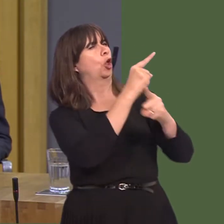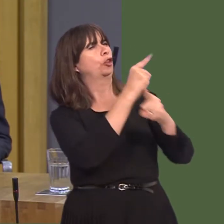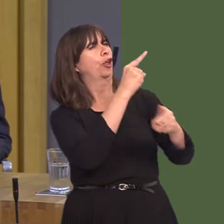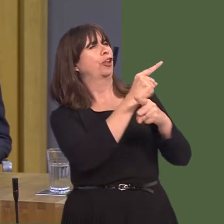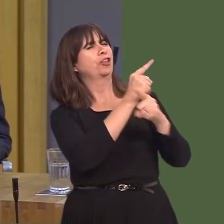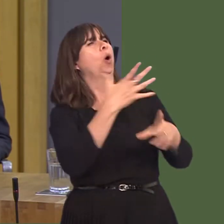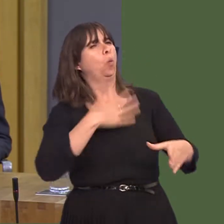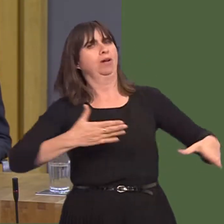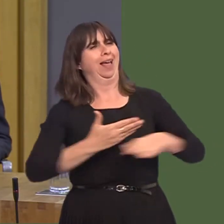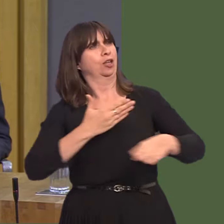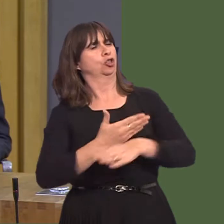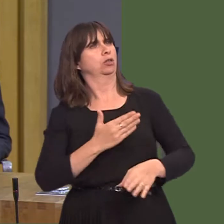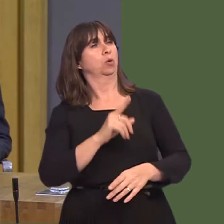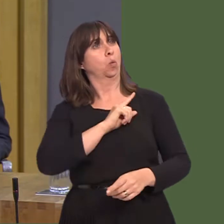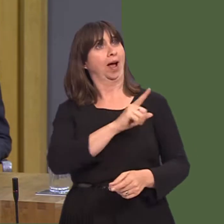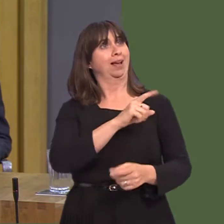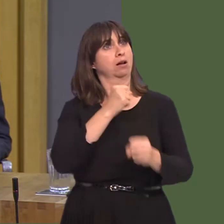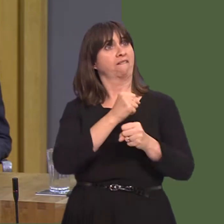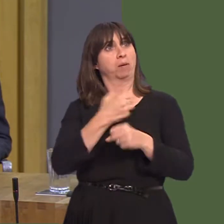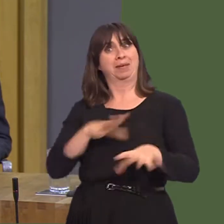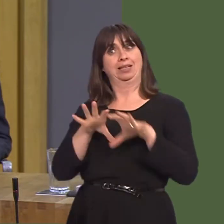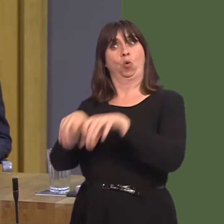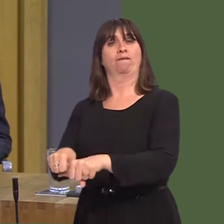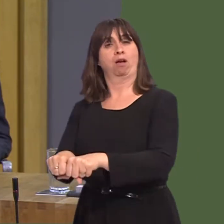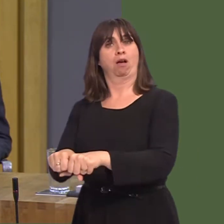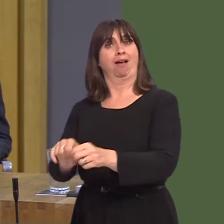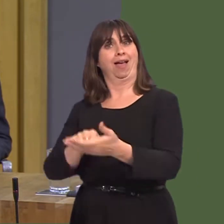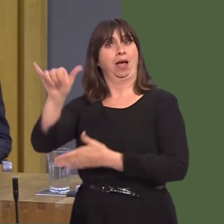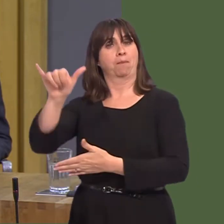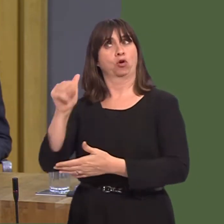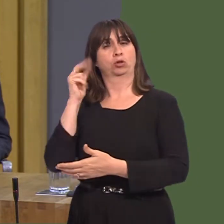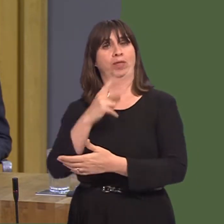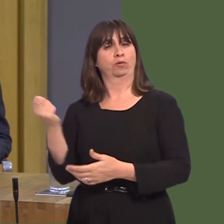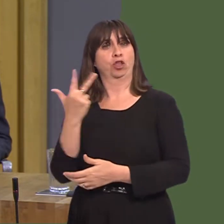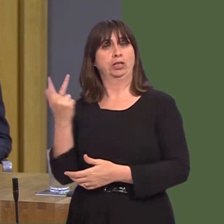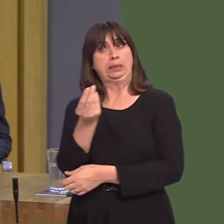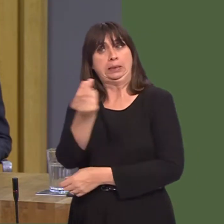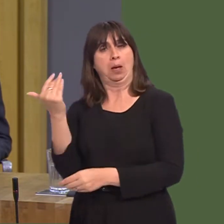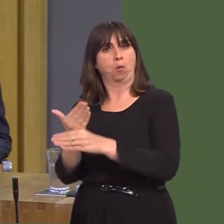You bought this airport in 2013, yet we still have workers, some of whom live in the Rhondda,